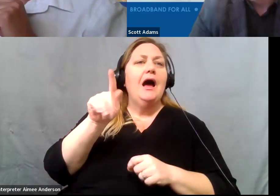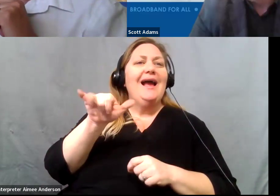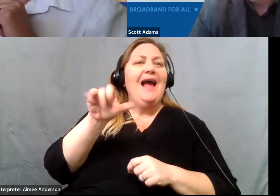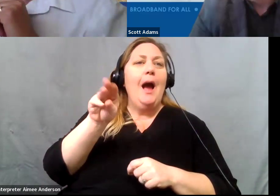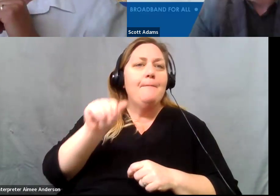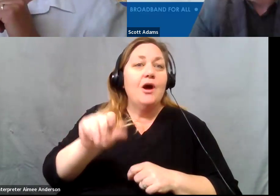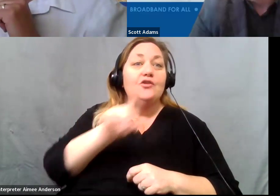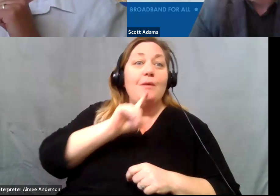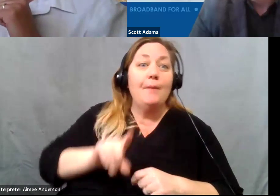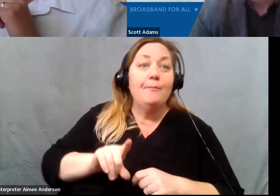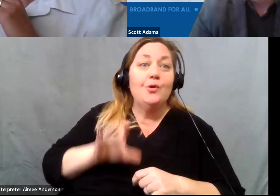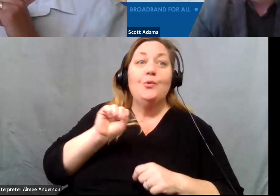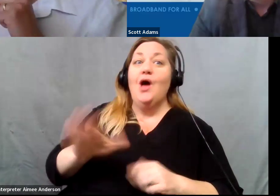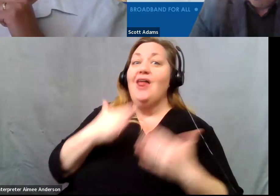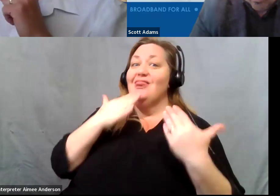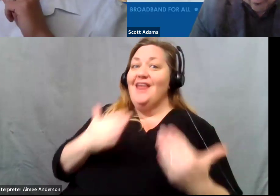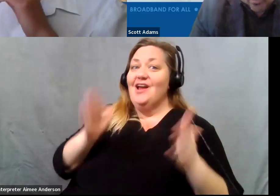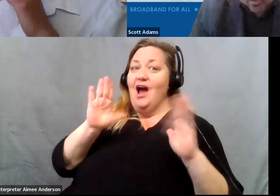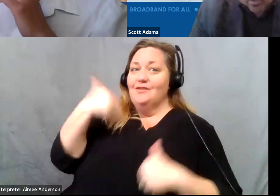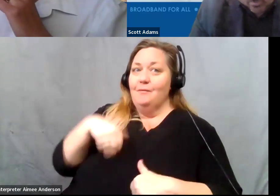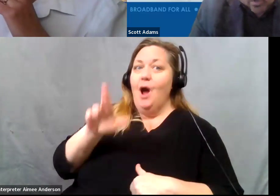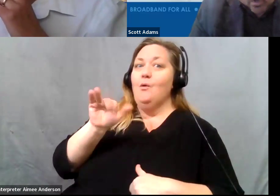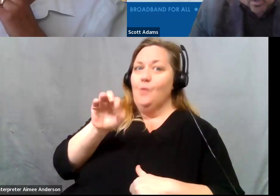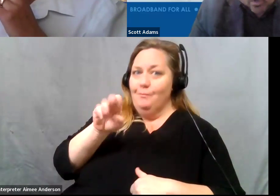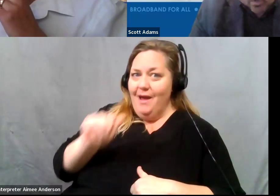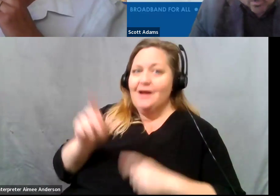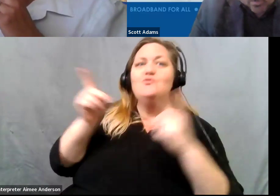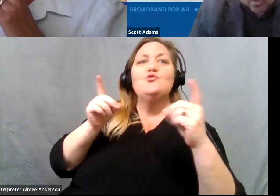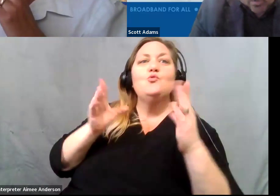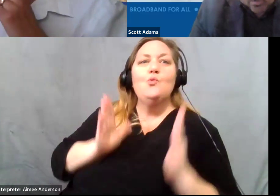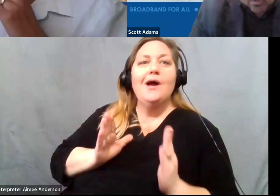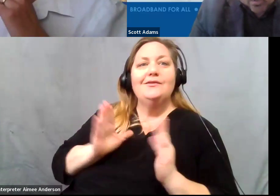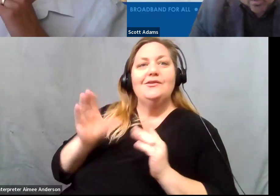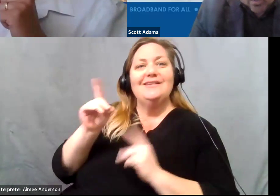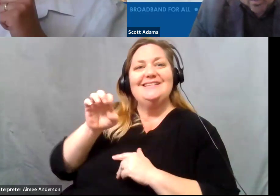Awesome, thank you very much. Rebecca Kauma, Director of Digital Equity for the County of